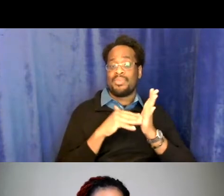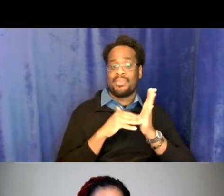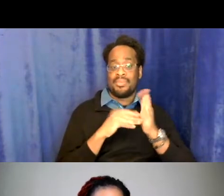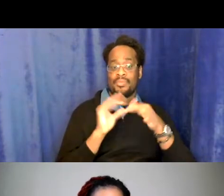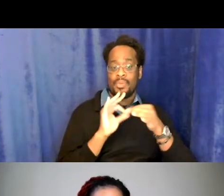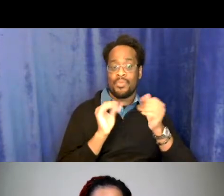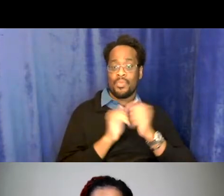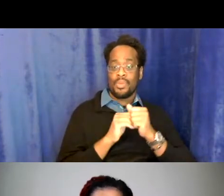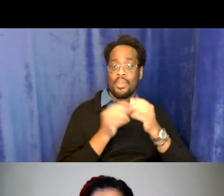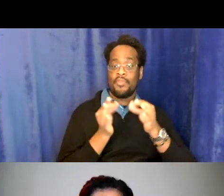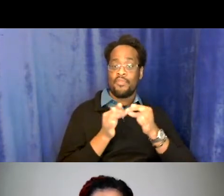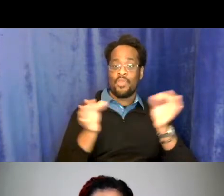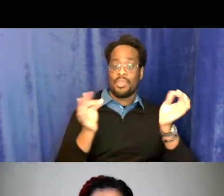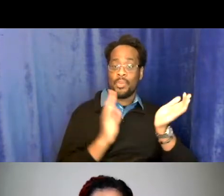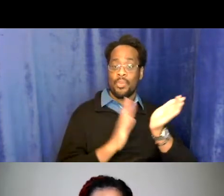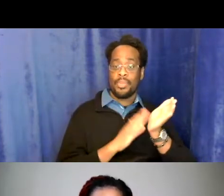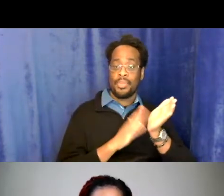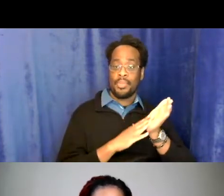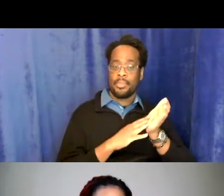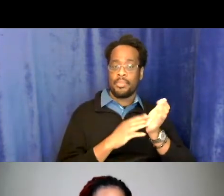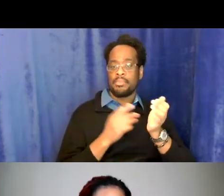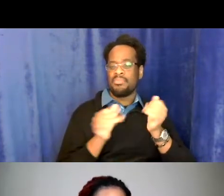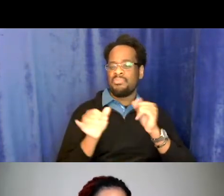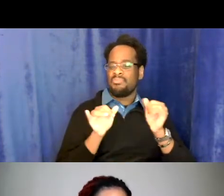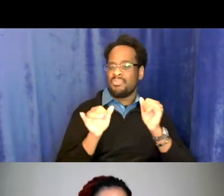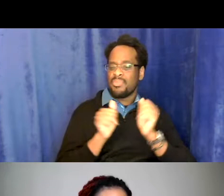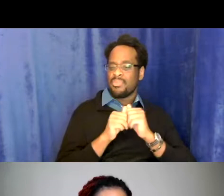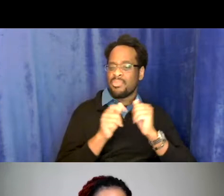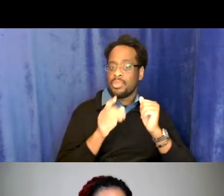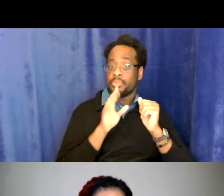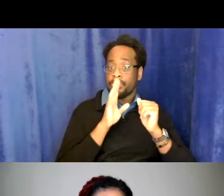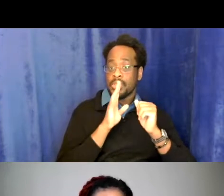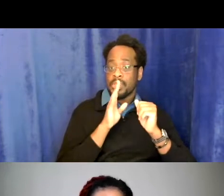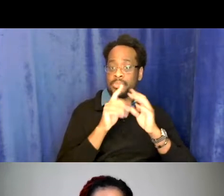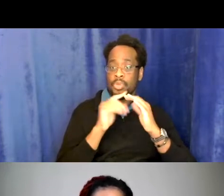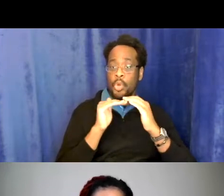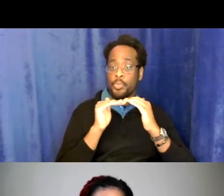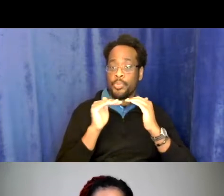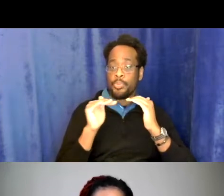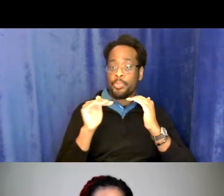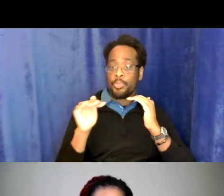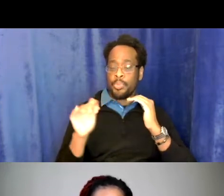There is a new study that is specifically with the rhythm of phrases and speech